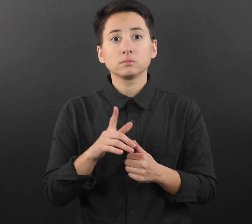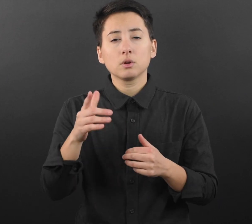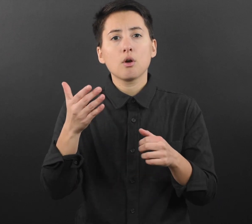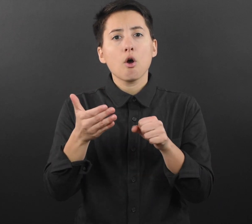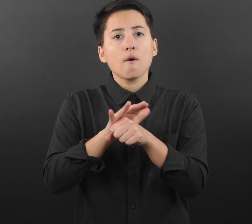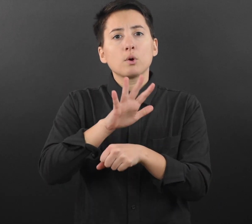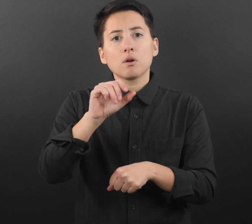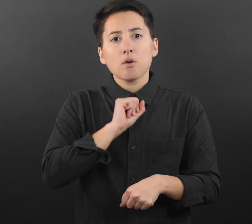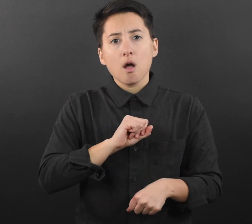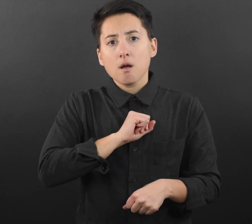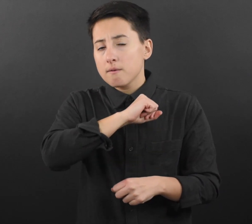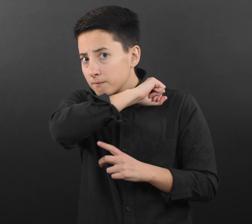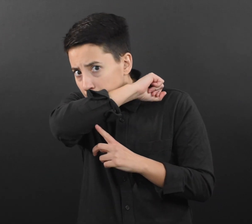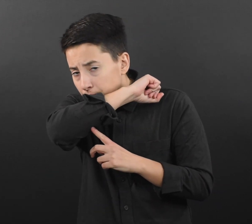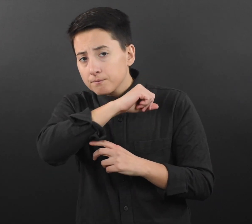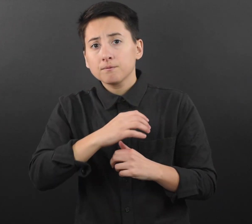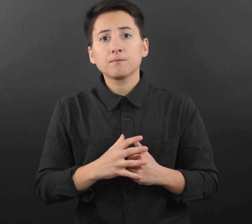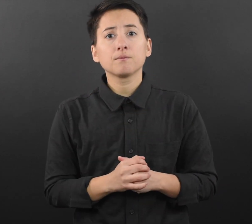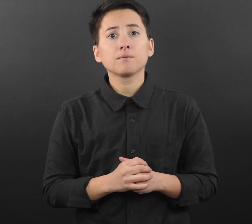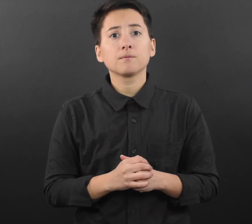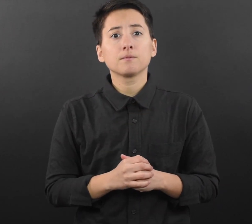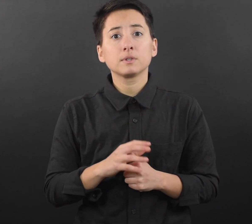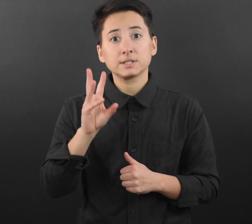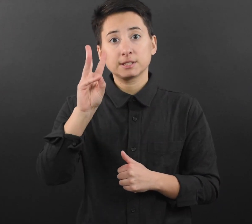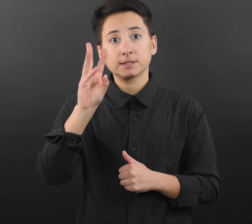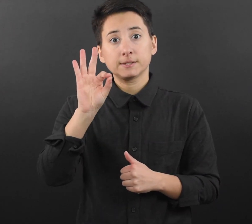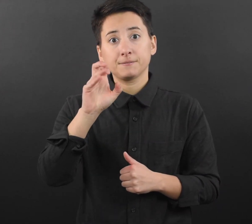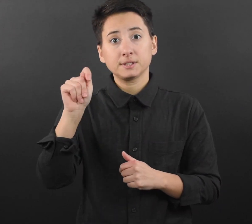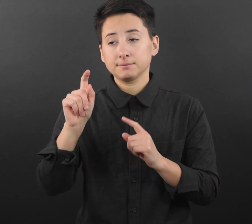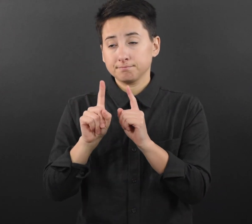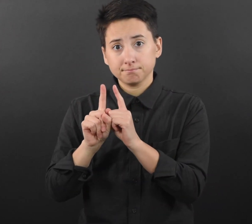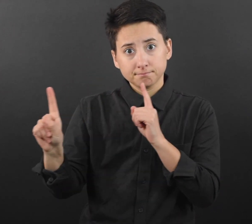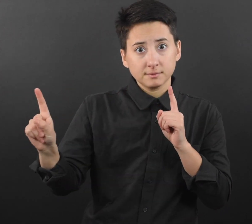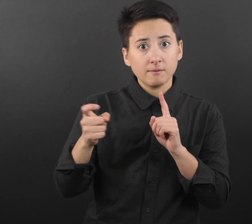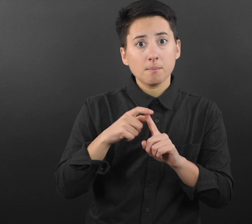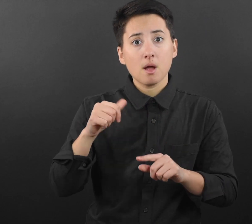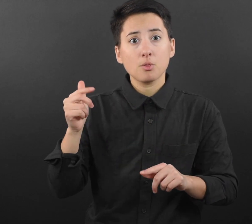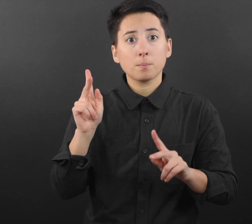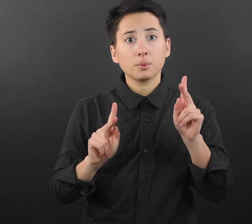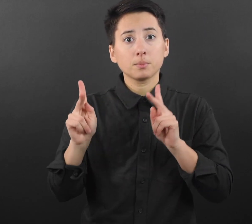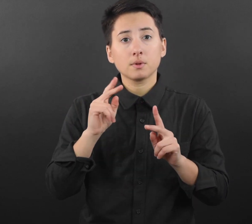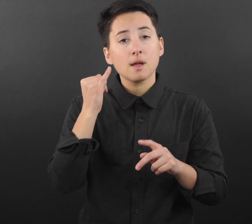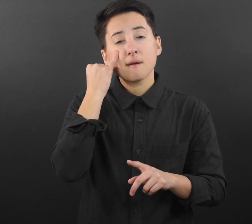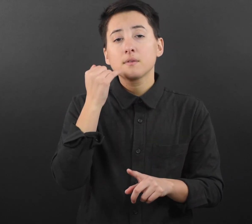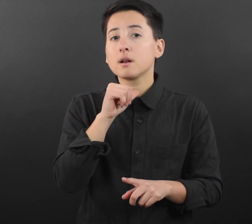covering your cough; staying 6 feet away from others when not at home;